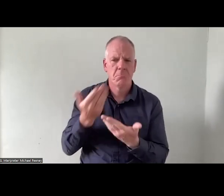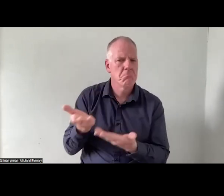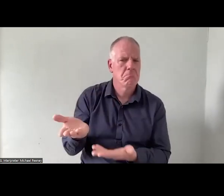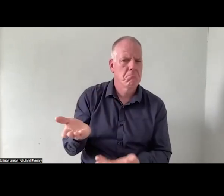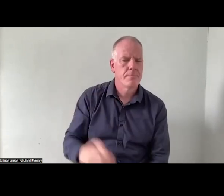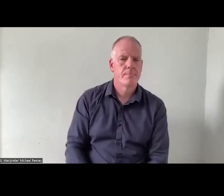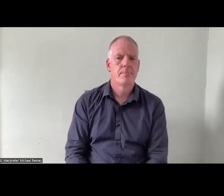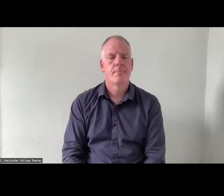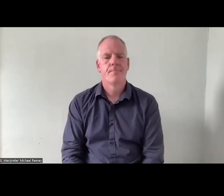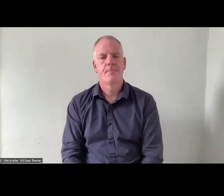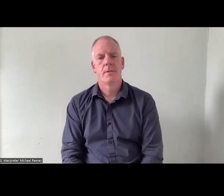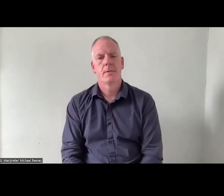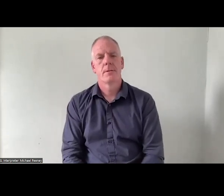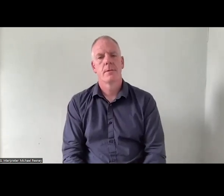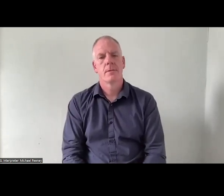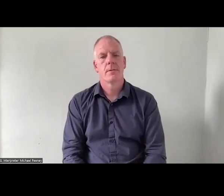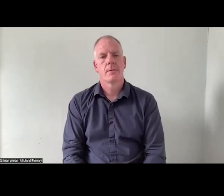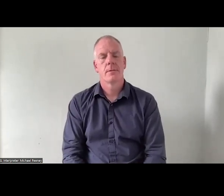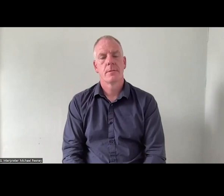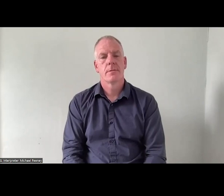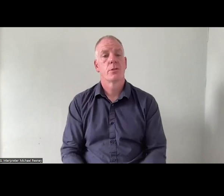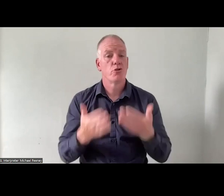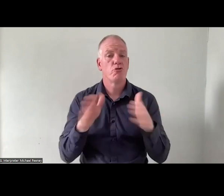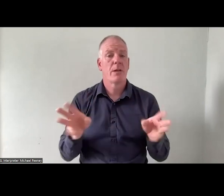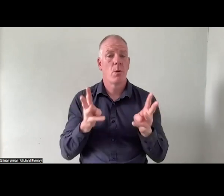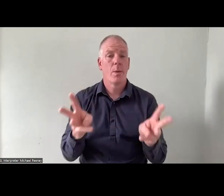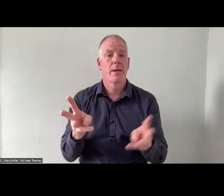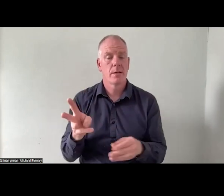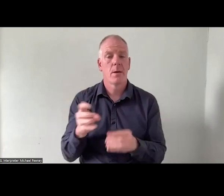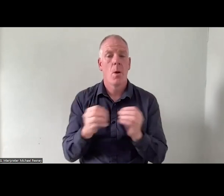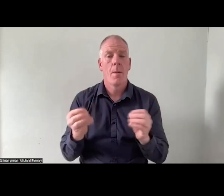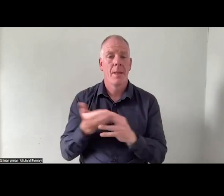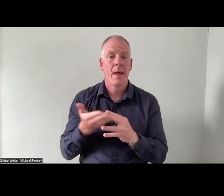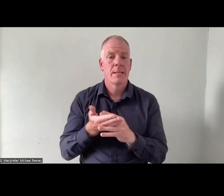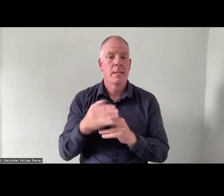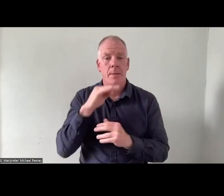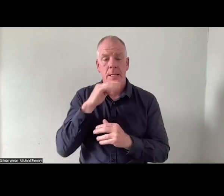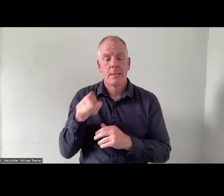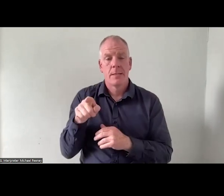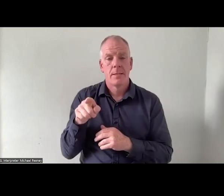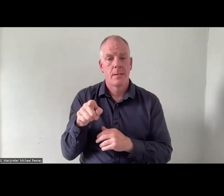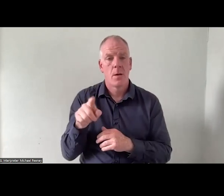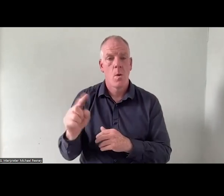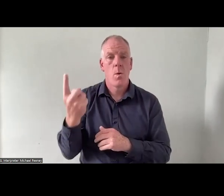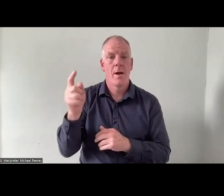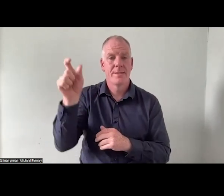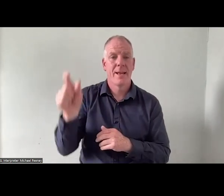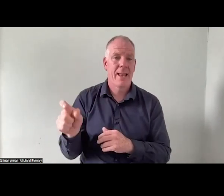Well, generally, open access is where one of our client audience can sit,